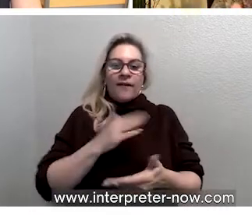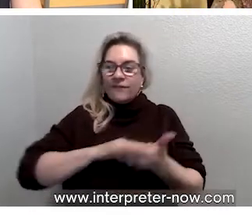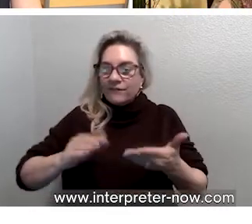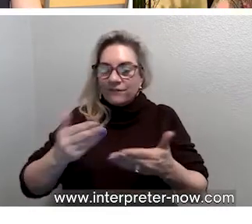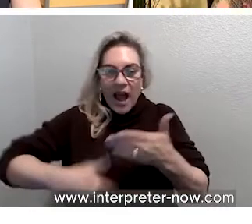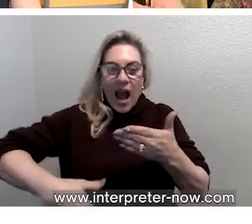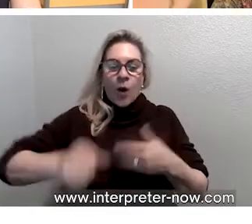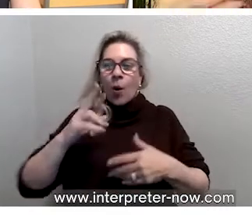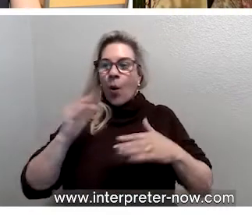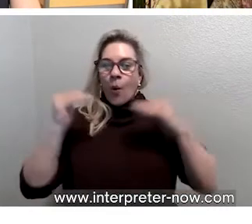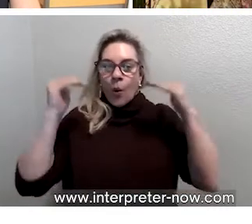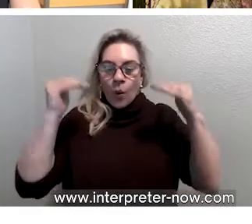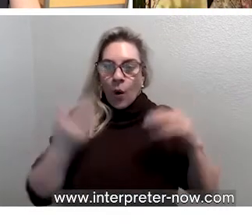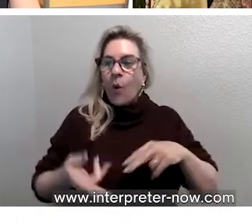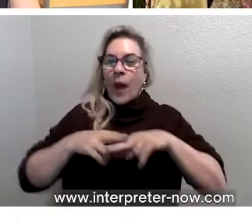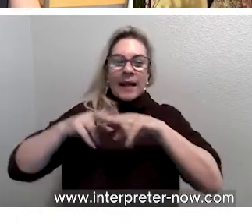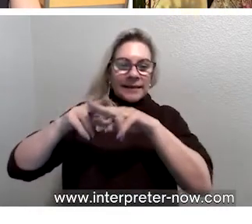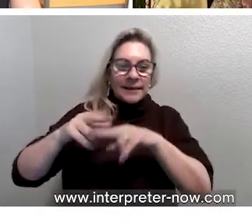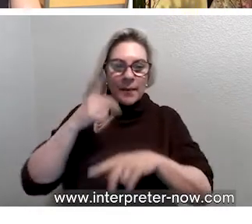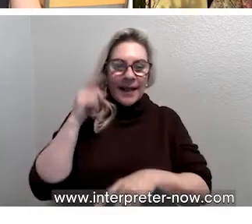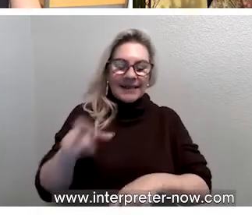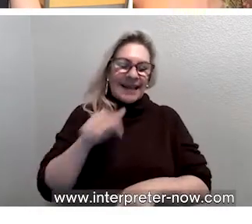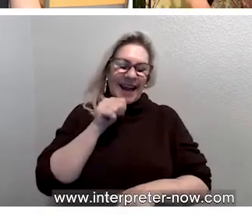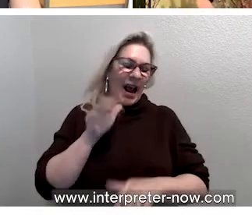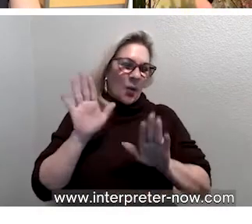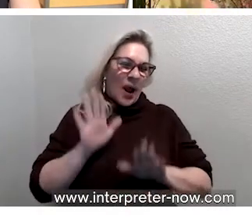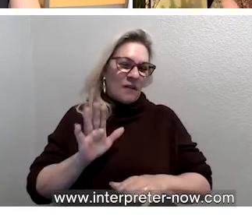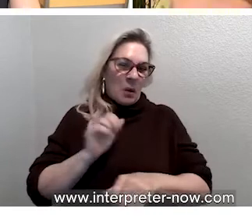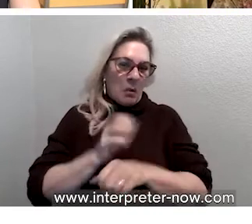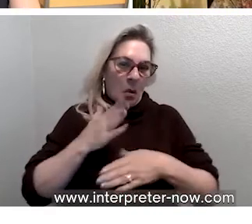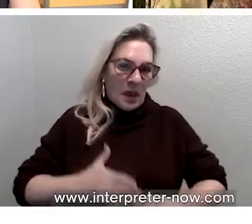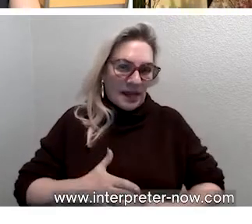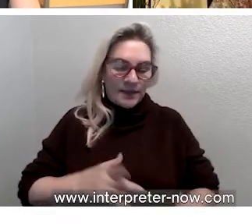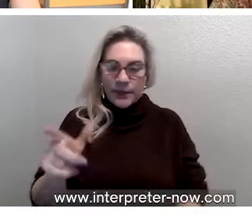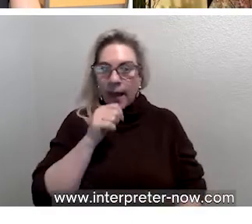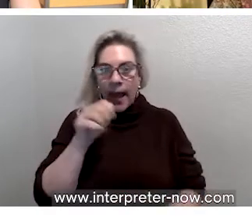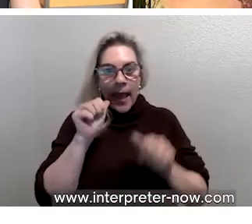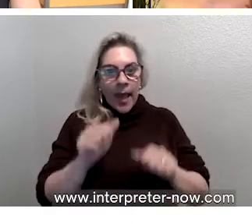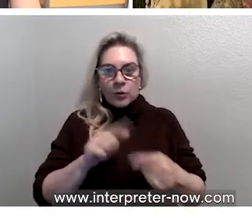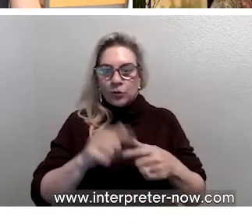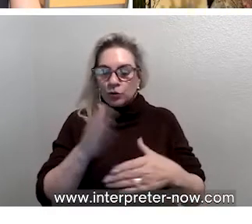or any of these things seen as a lesser employee. And so, if they're not able to share, then that means they don't get their accommodations.